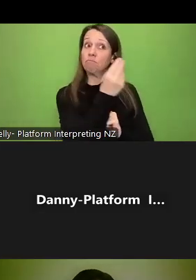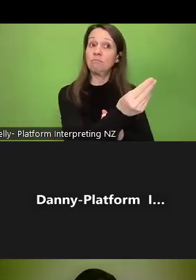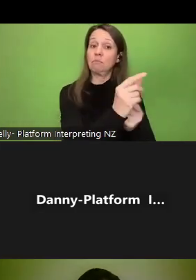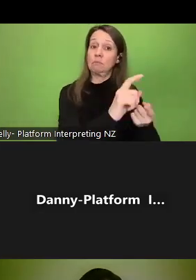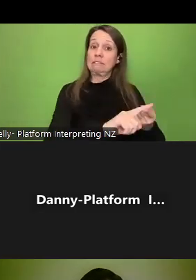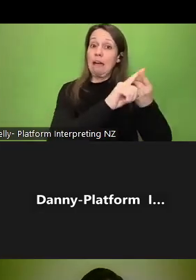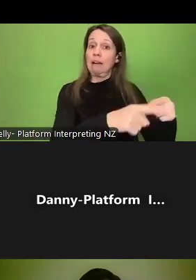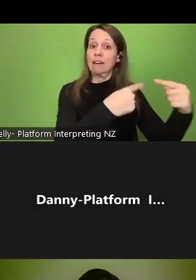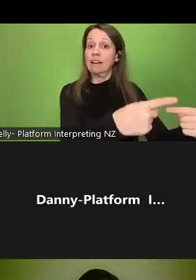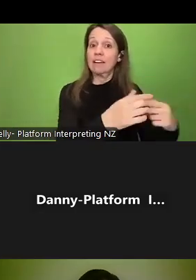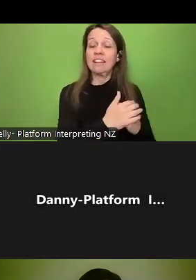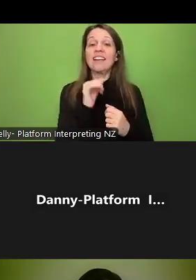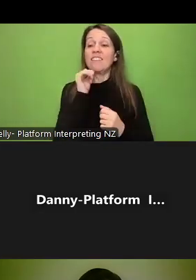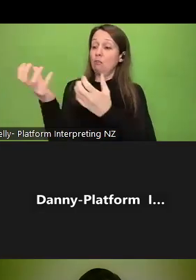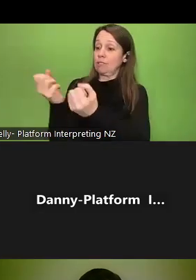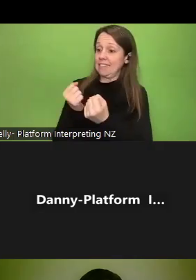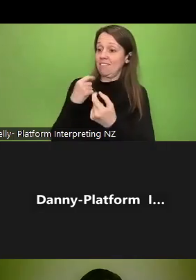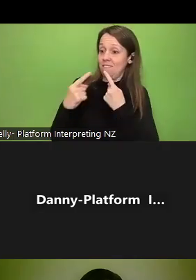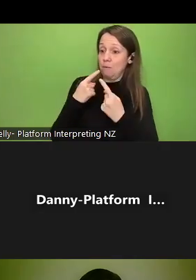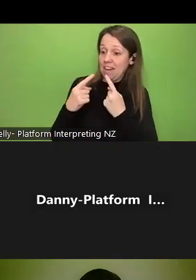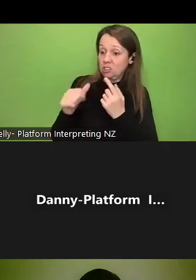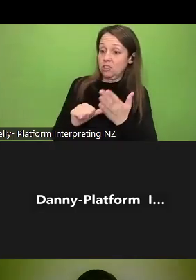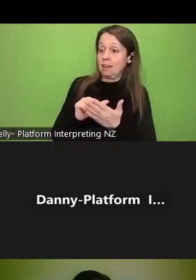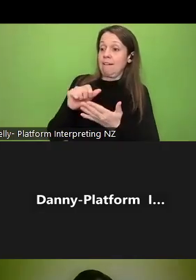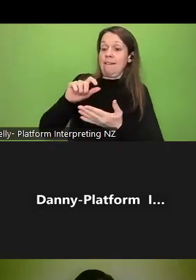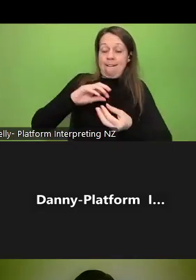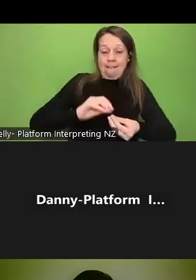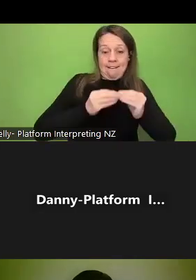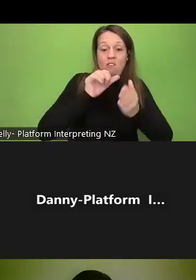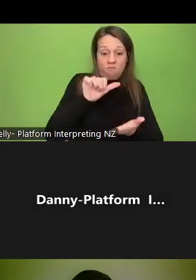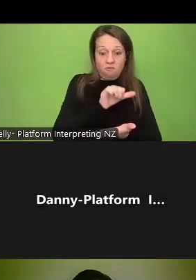because if they get this information right, it's going to be useful for them long past your show,